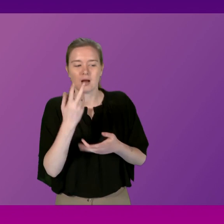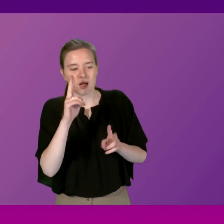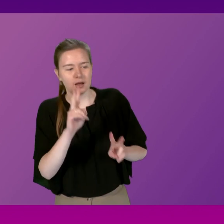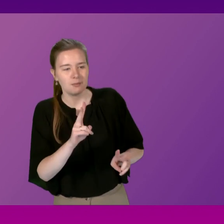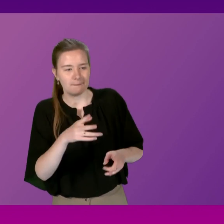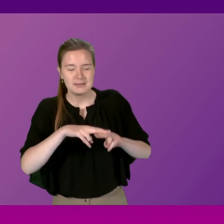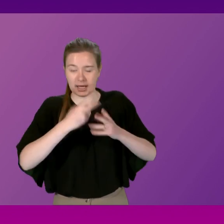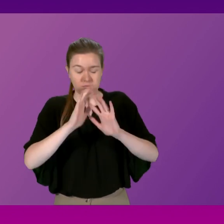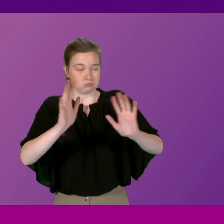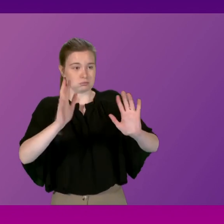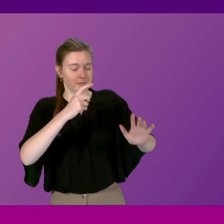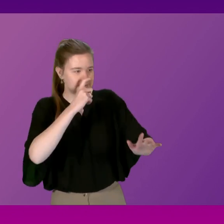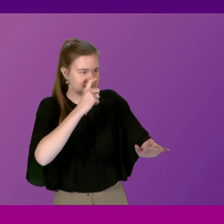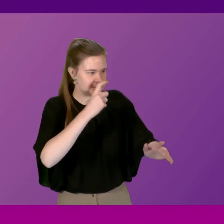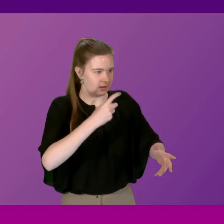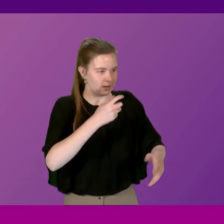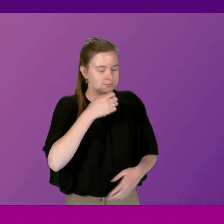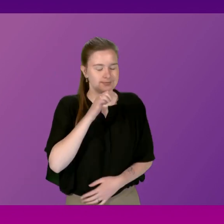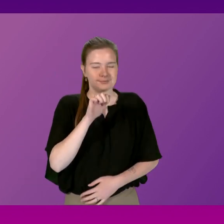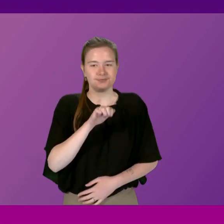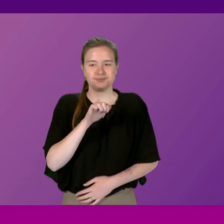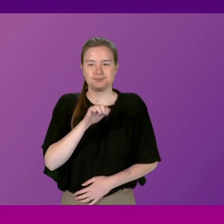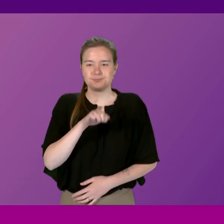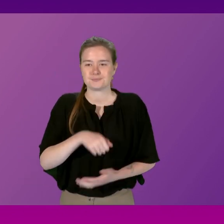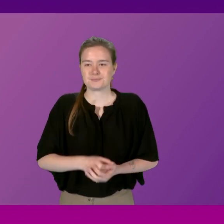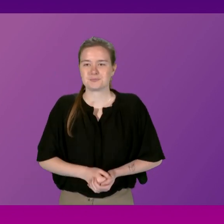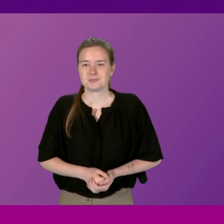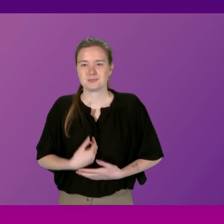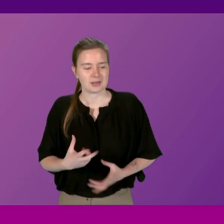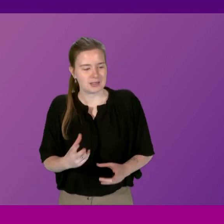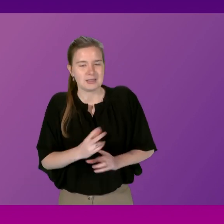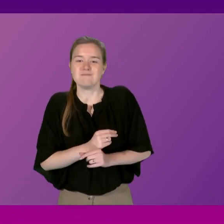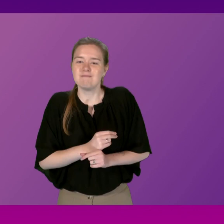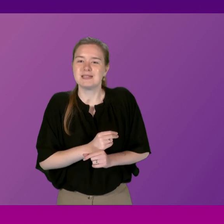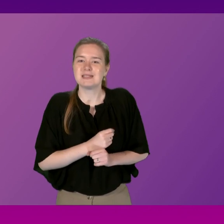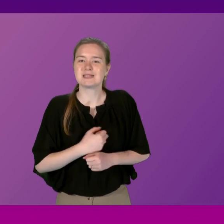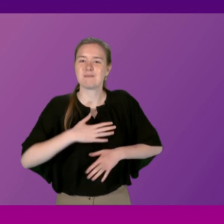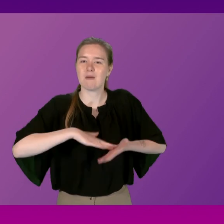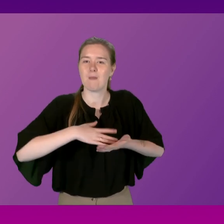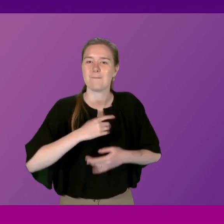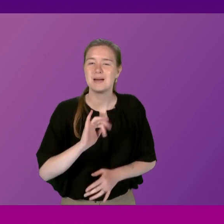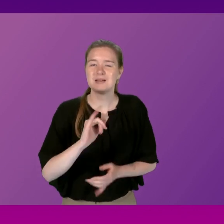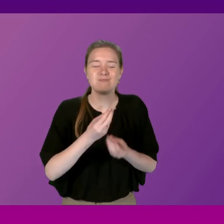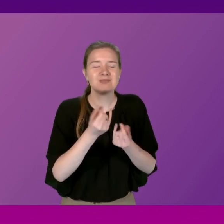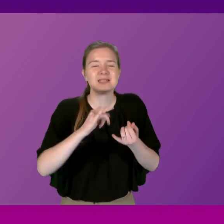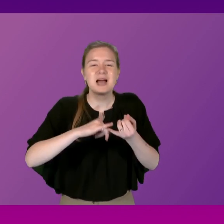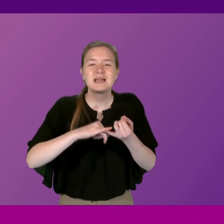sister and my sister just nodded at me. I’d missed being with my mum by seconds because we had to stagger who was coming into